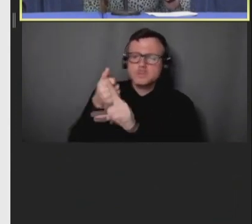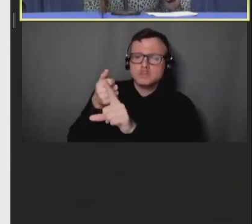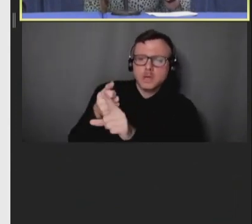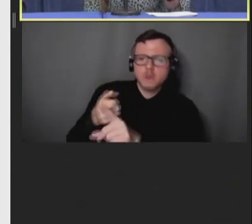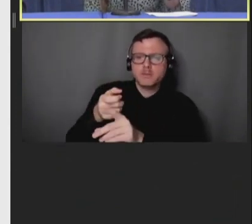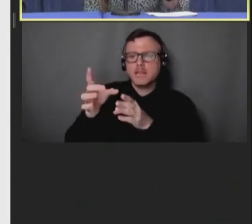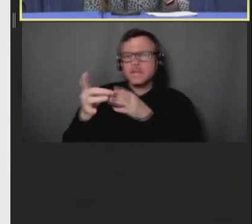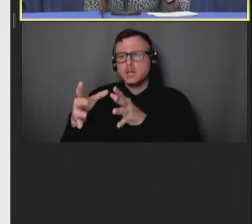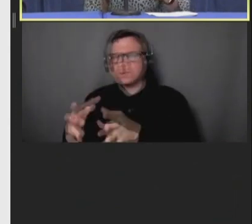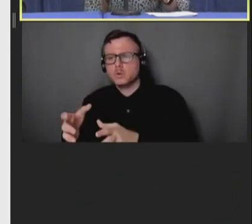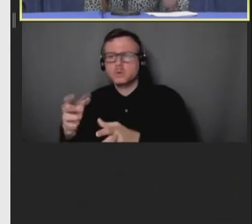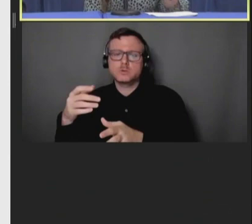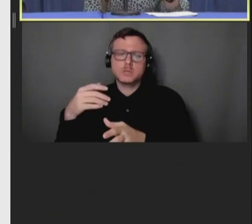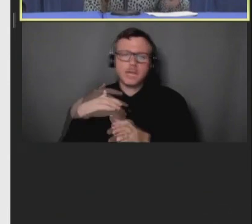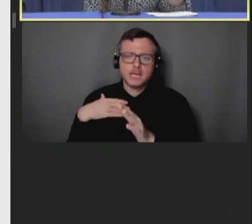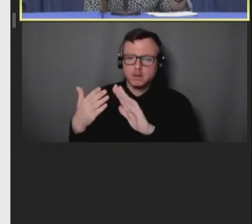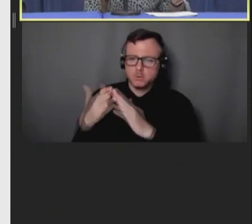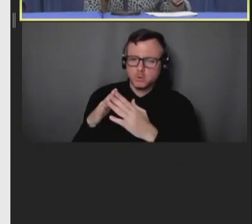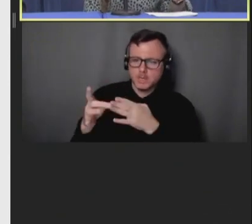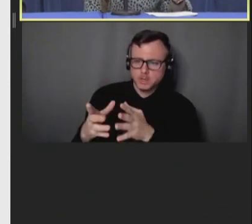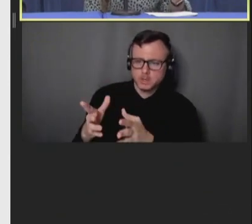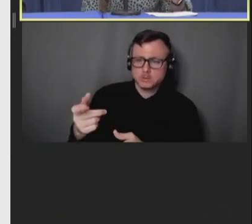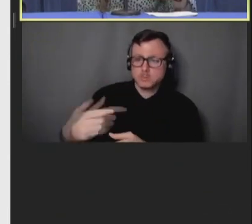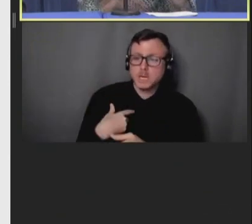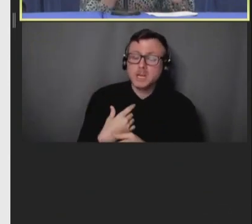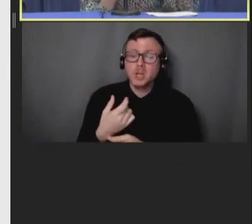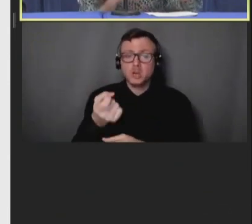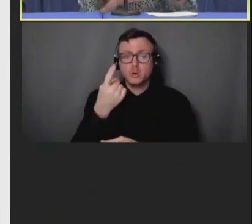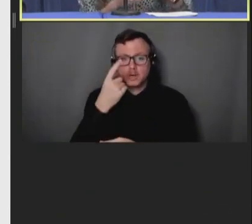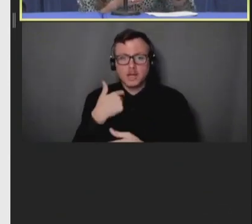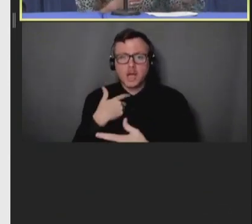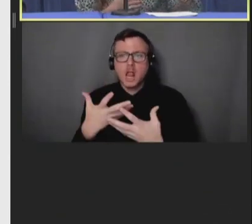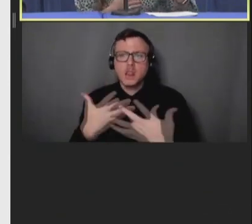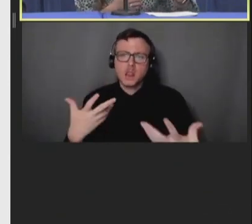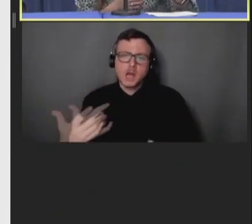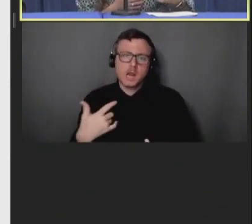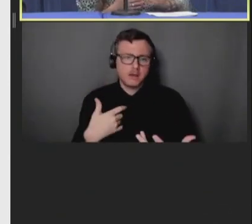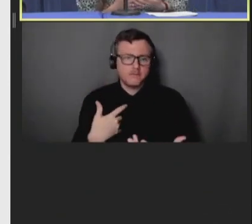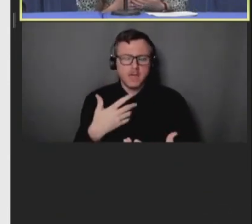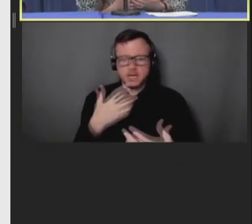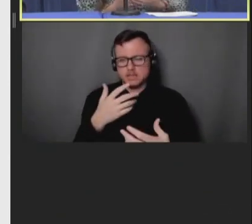But a lot of the mistrust -- I mean, I don't know if you all kept up with New Mexico politics at